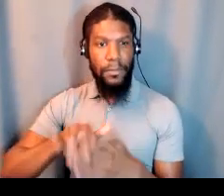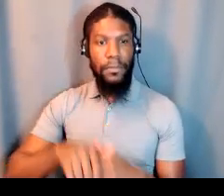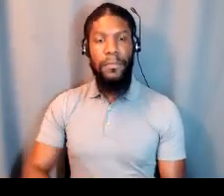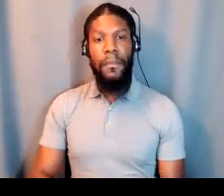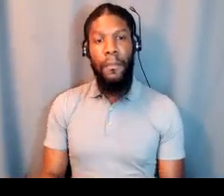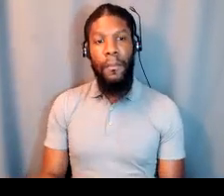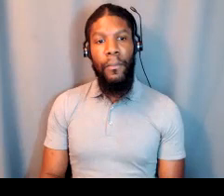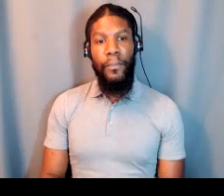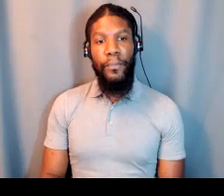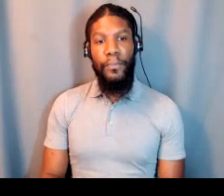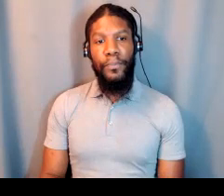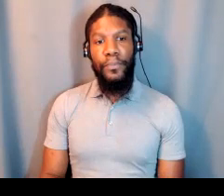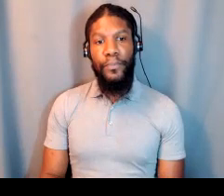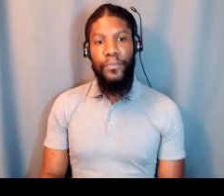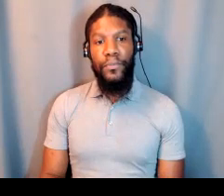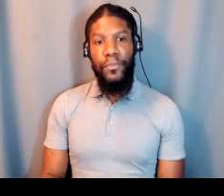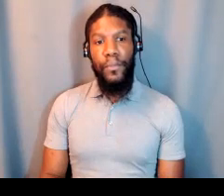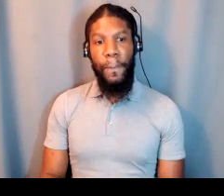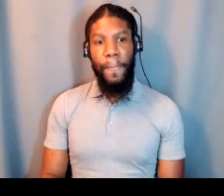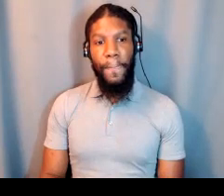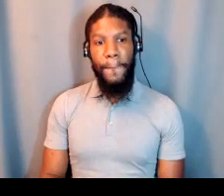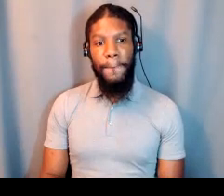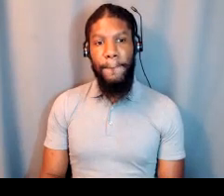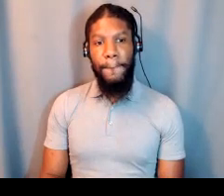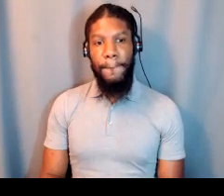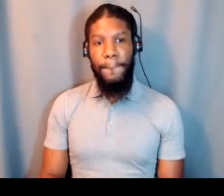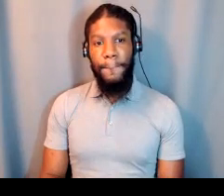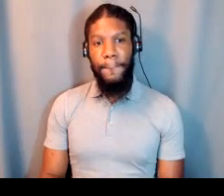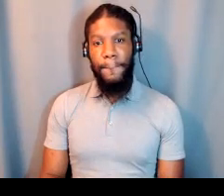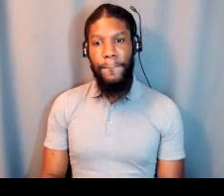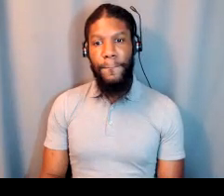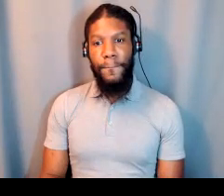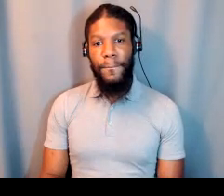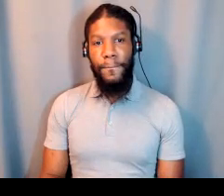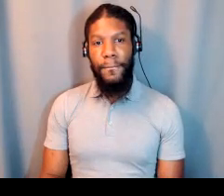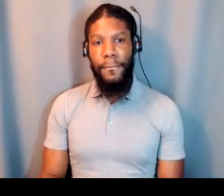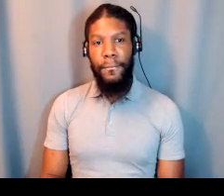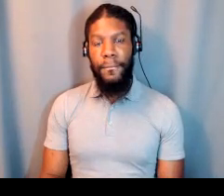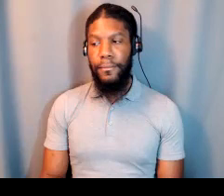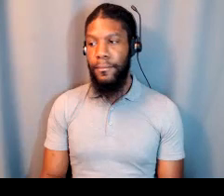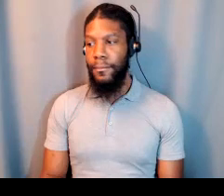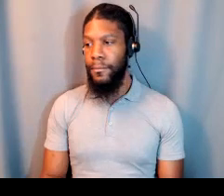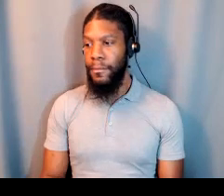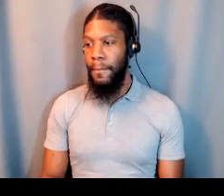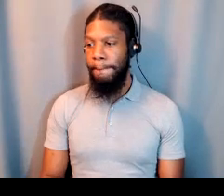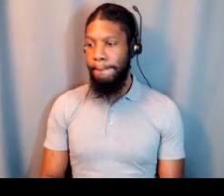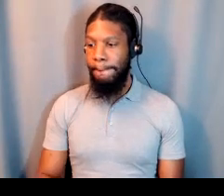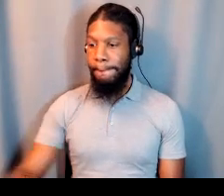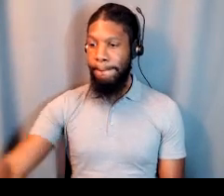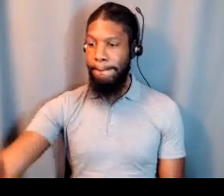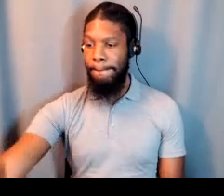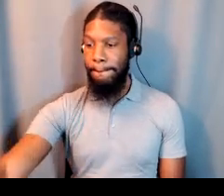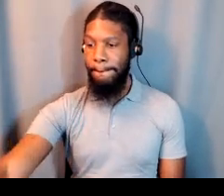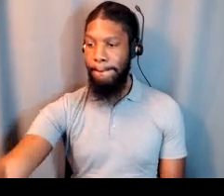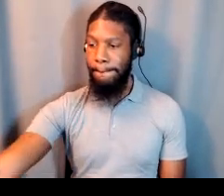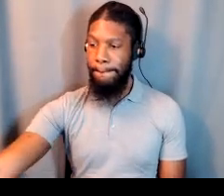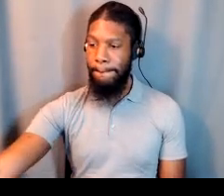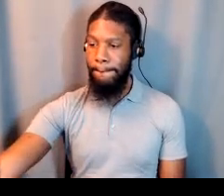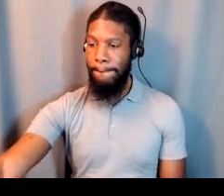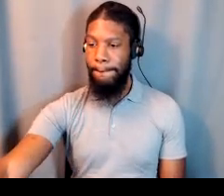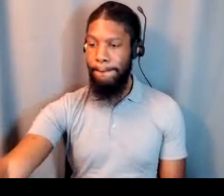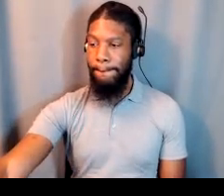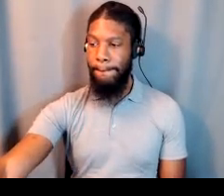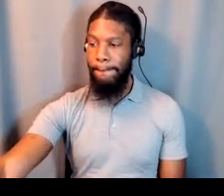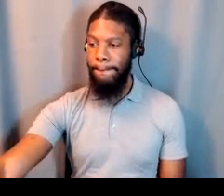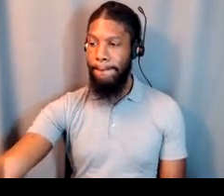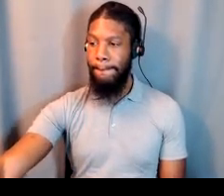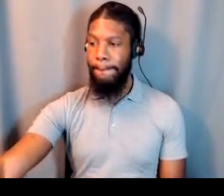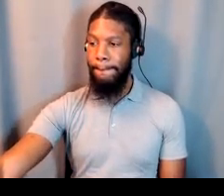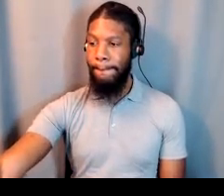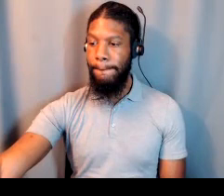based on this list. Suhr-Sytsma and